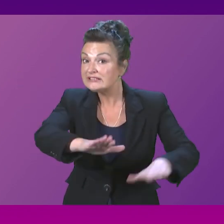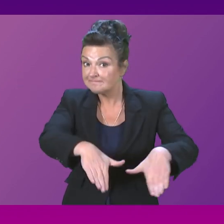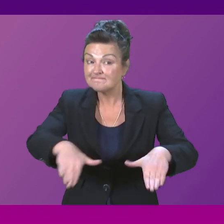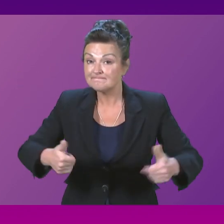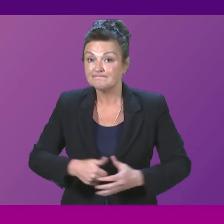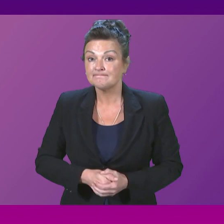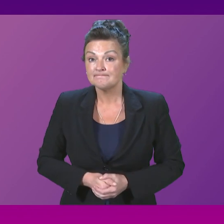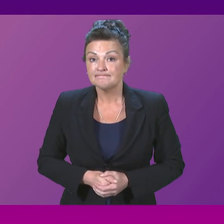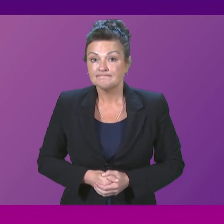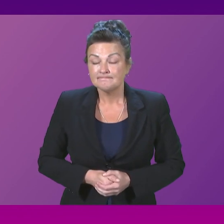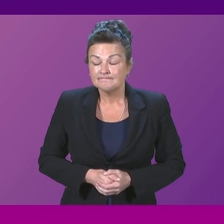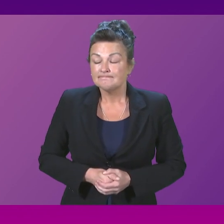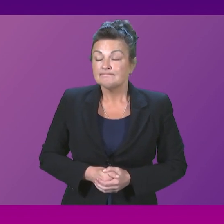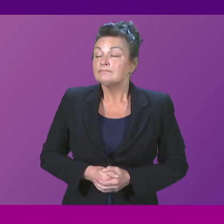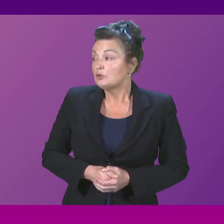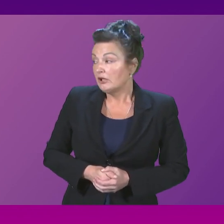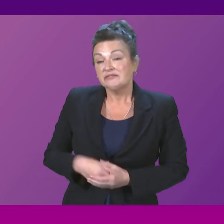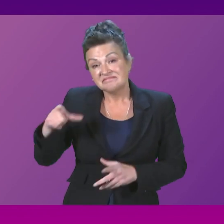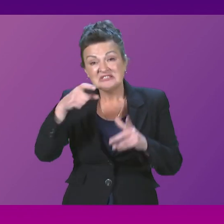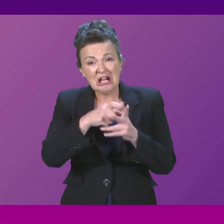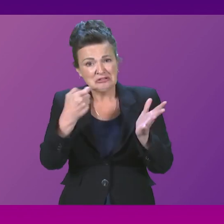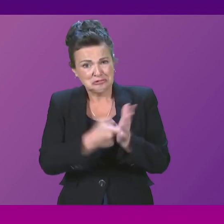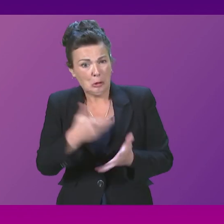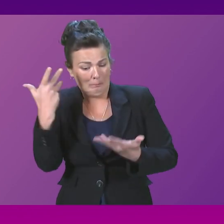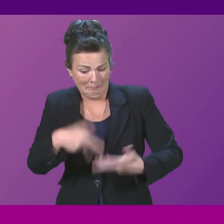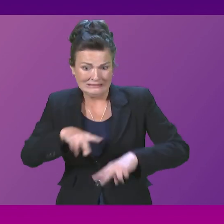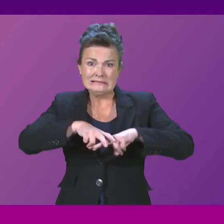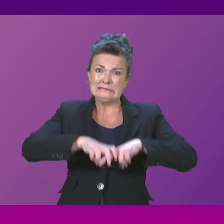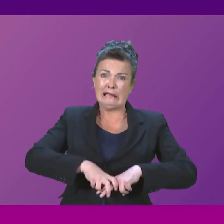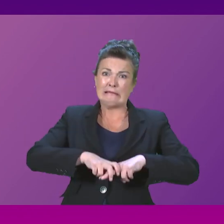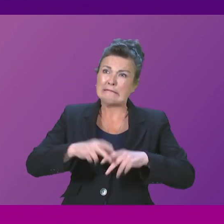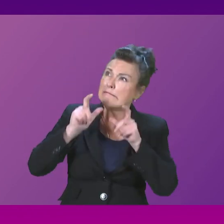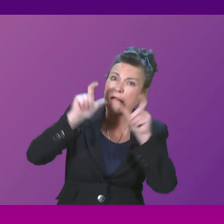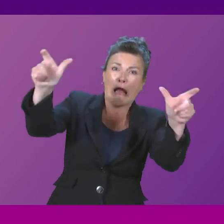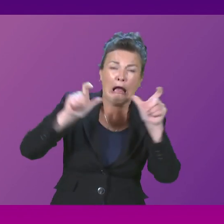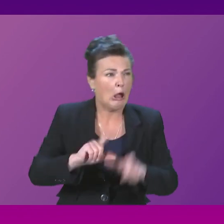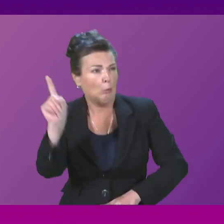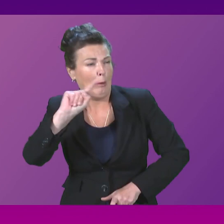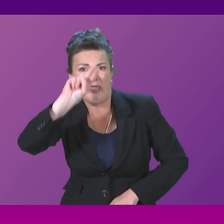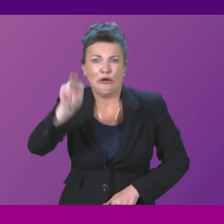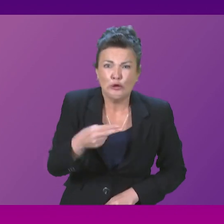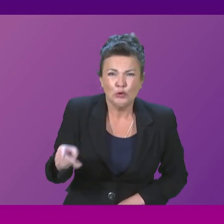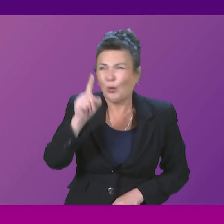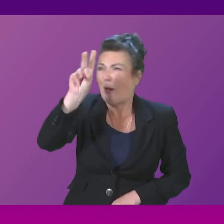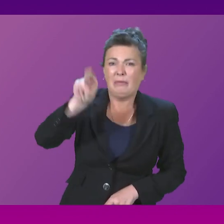Douglas Ross shouts from a sedentary position, “Well, what about the euro ” It is the euro’s position that I am talking about.